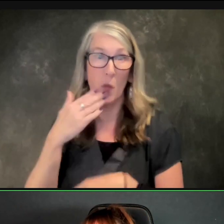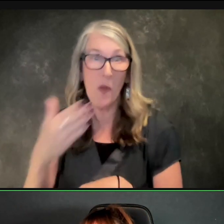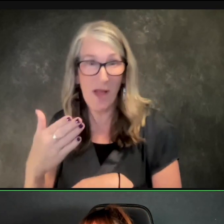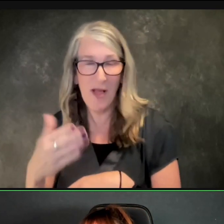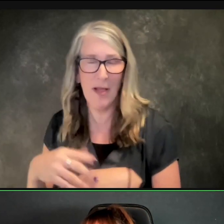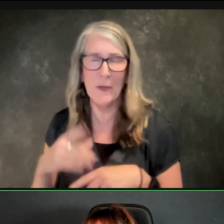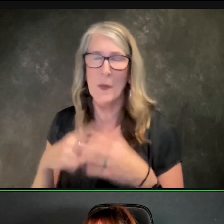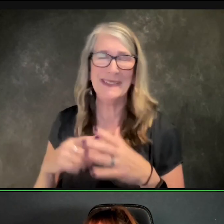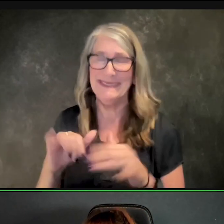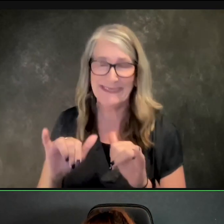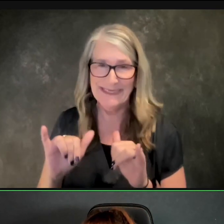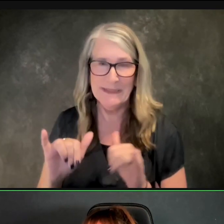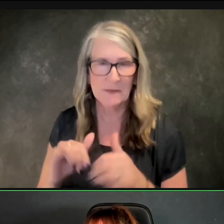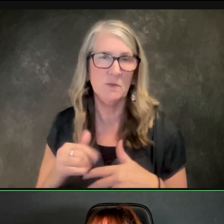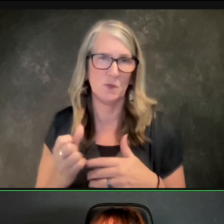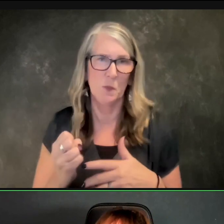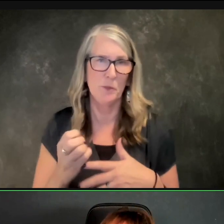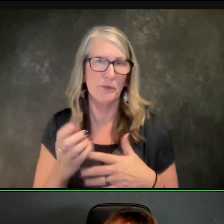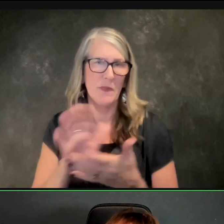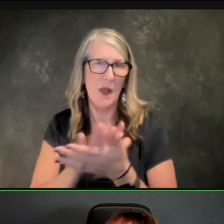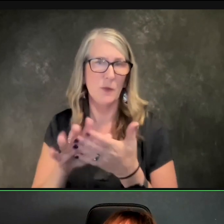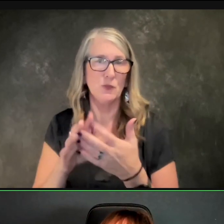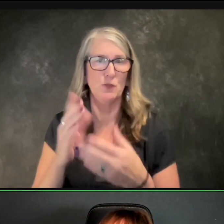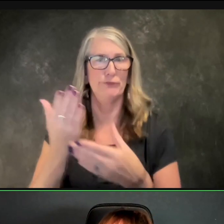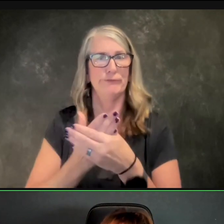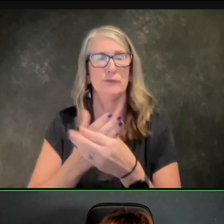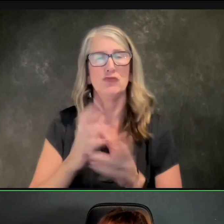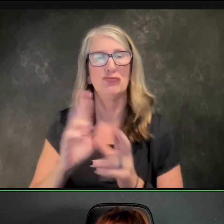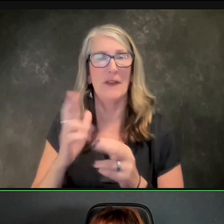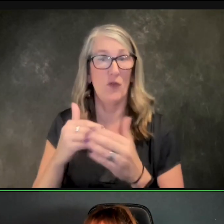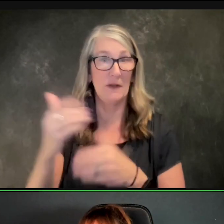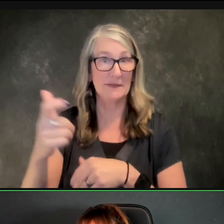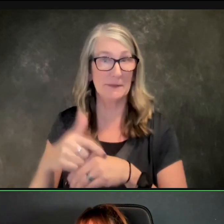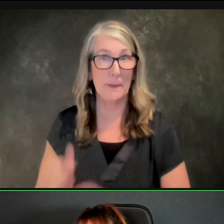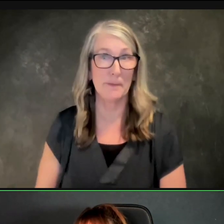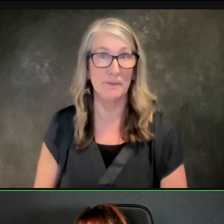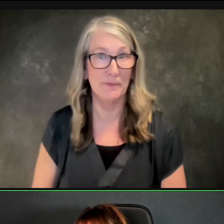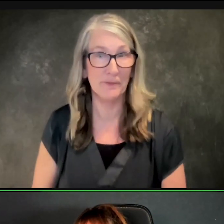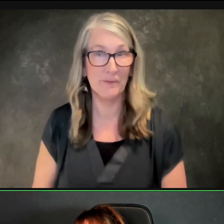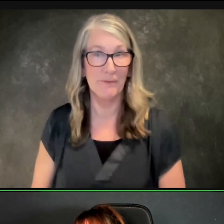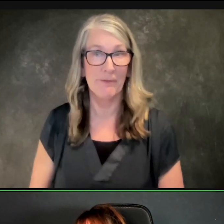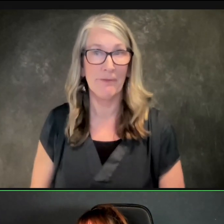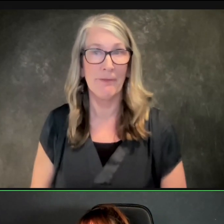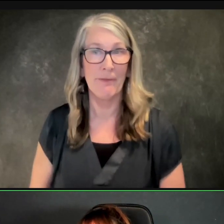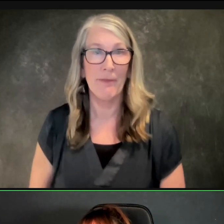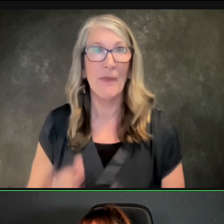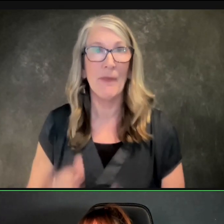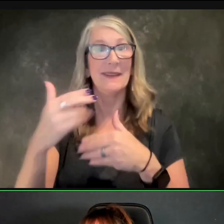That will allow you to make adjustments and improve along the way for the next students that do study abroad.